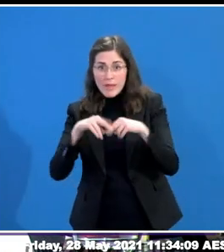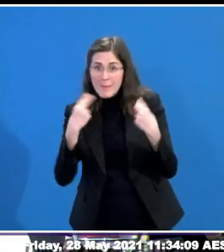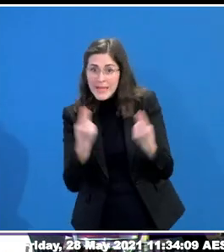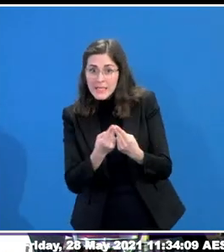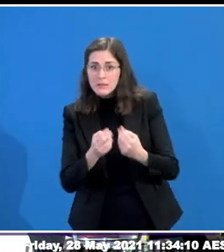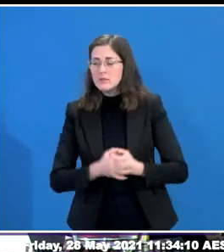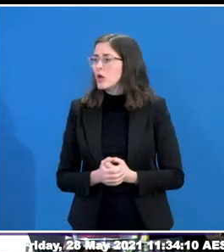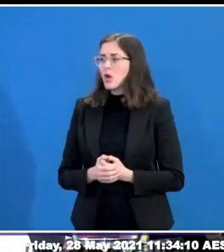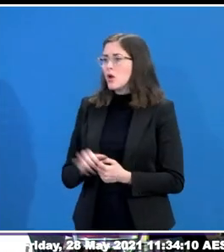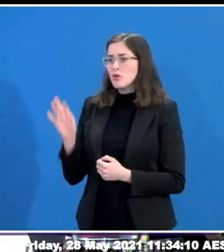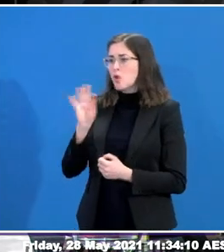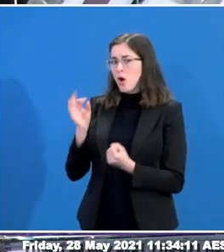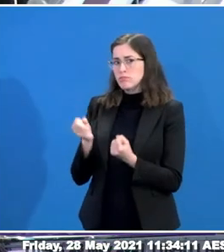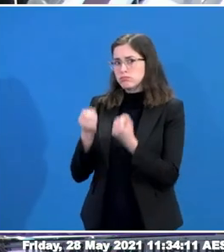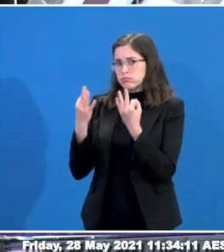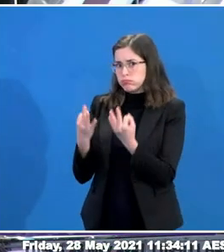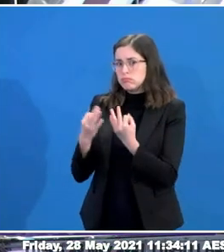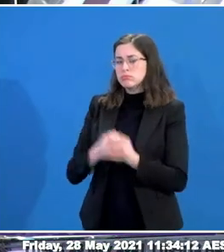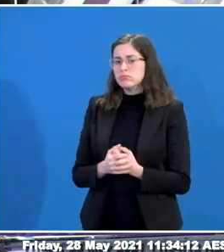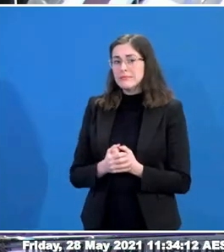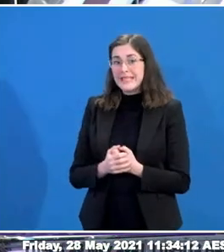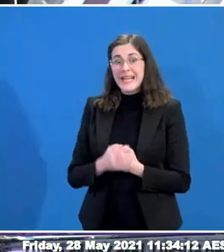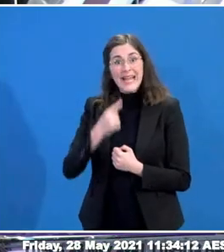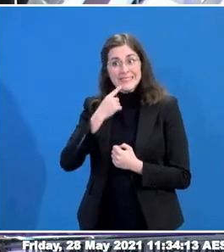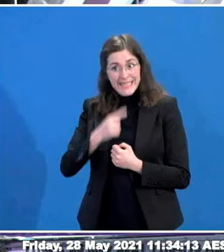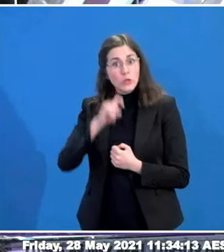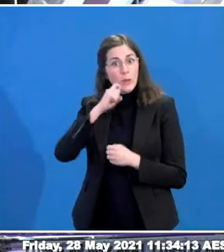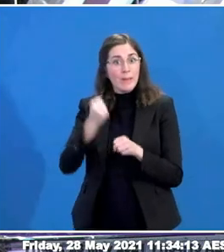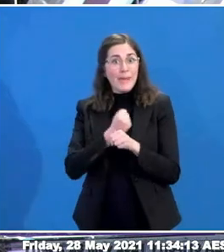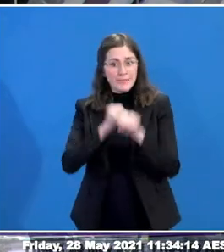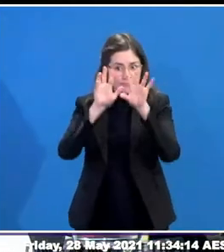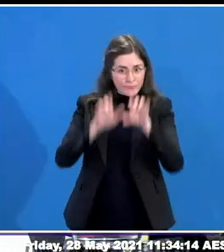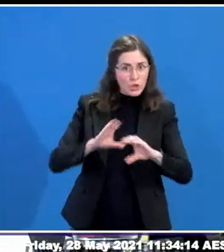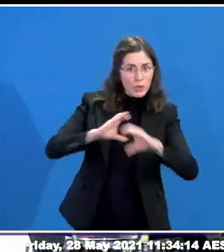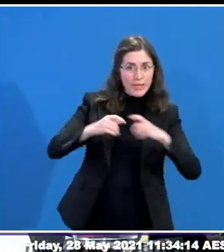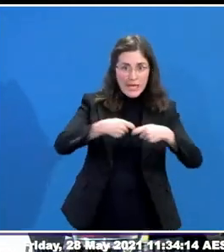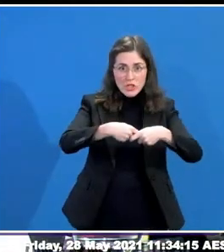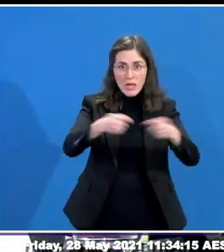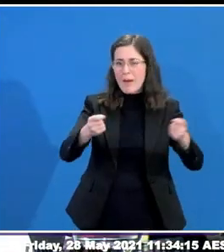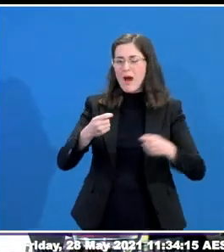No, it's not there in detail. It says a stakeholder communiqué has been developed, but I'm sorry I can't recall that.